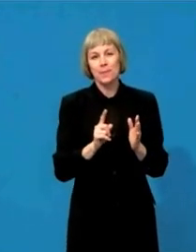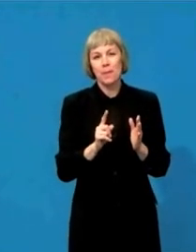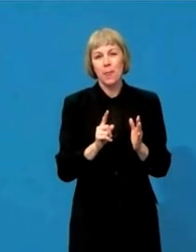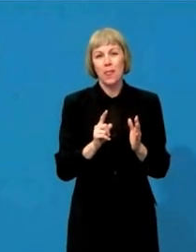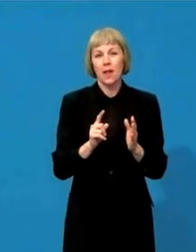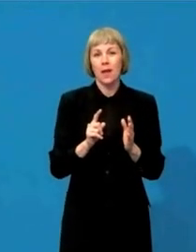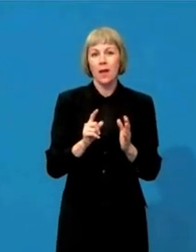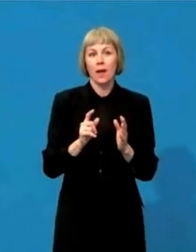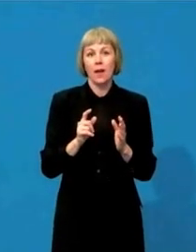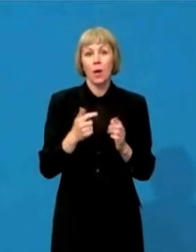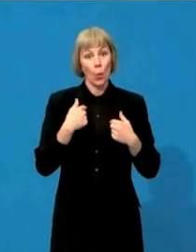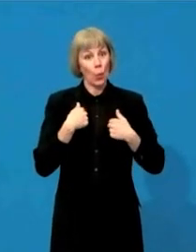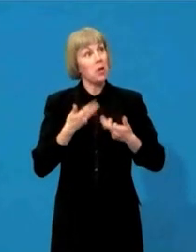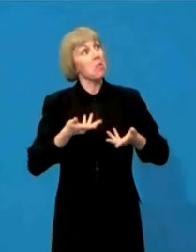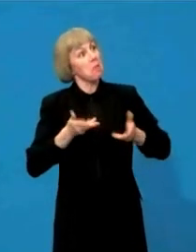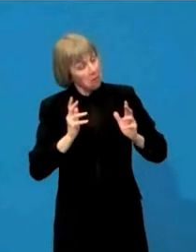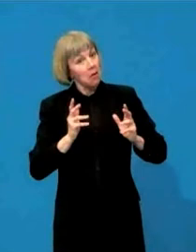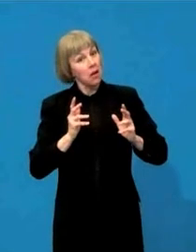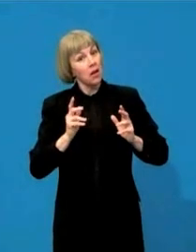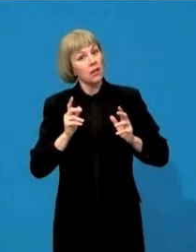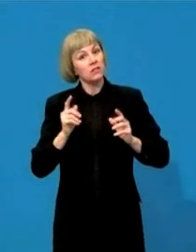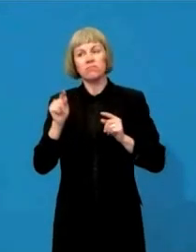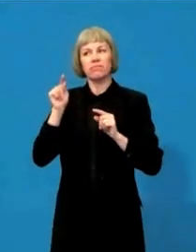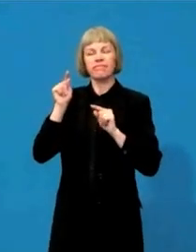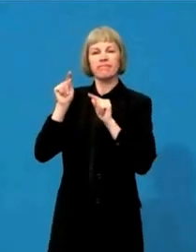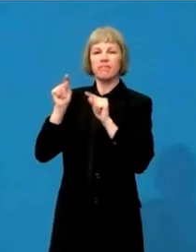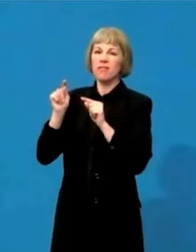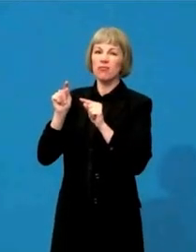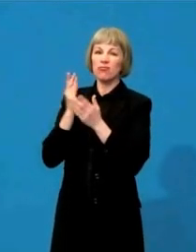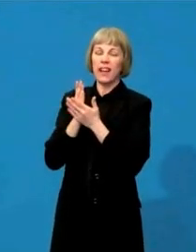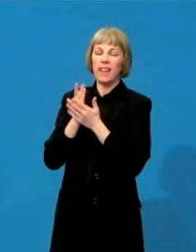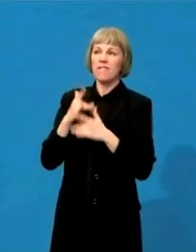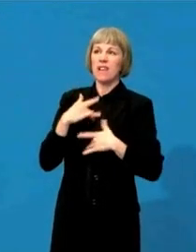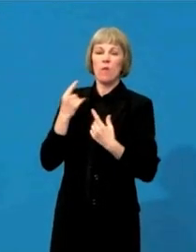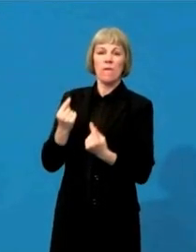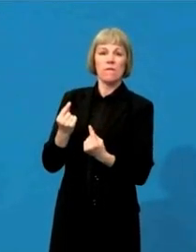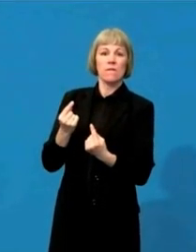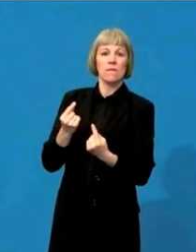this. We had no alternative but to really highlight what was going on for people,